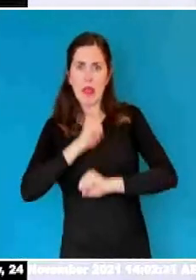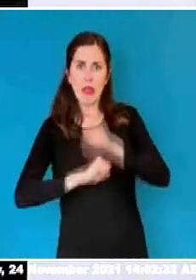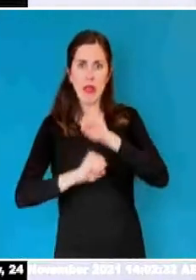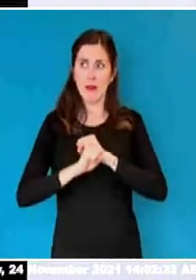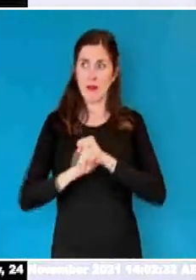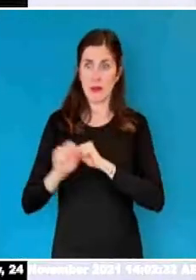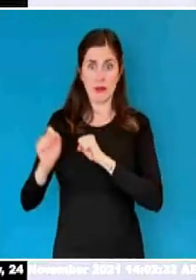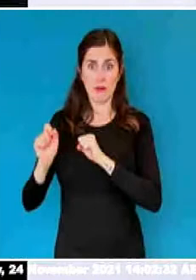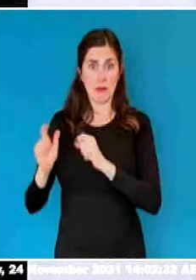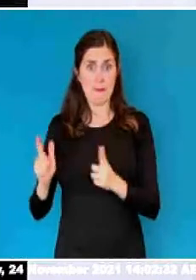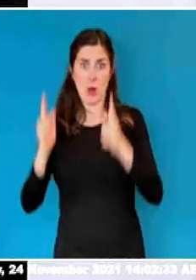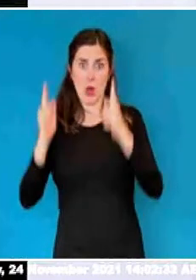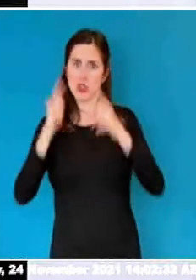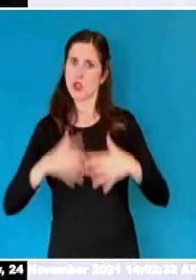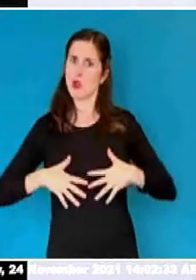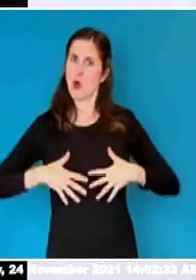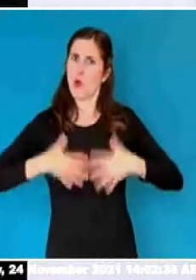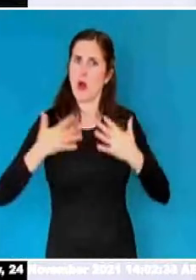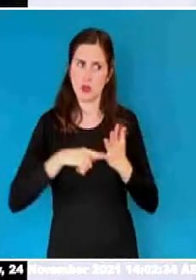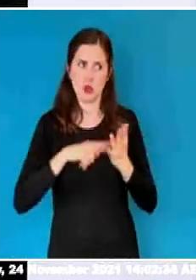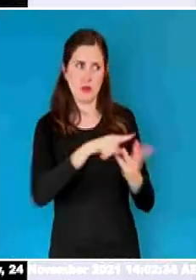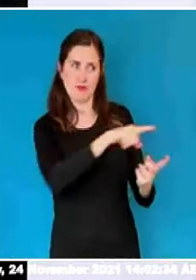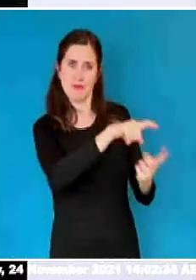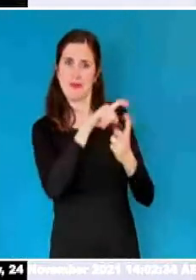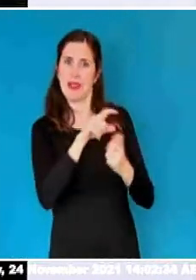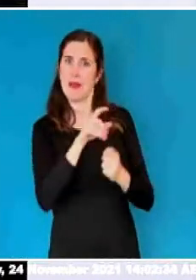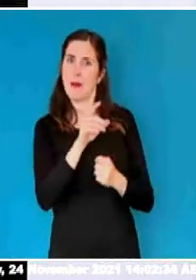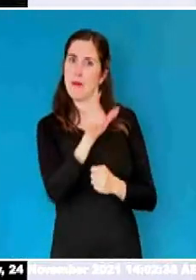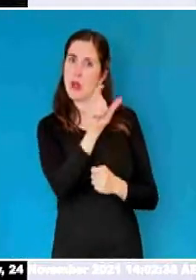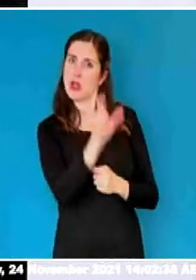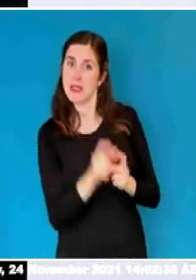employees with a range of disabilities. Is that right? MS BEKIS: That's correct.